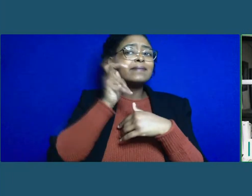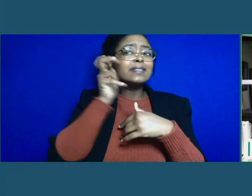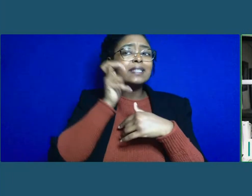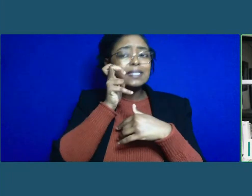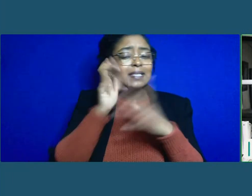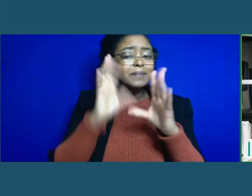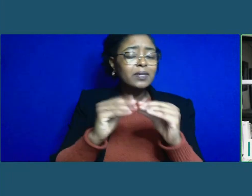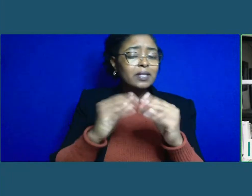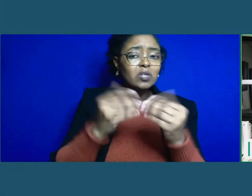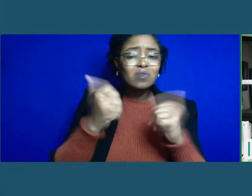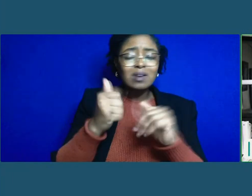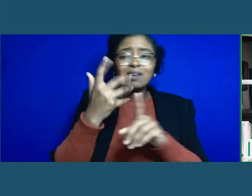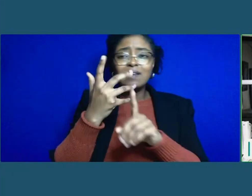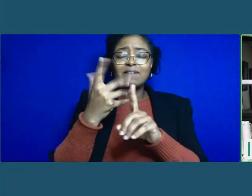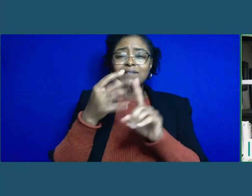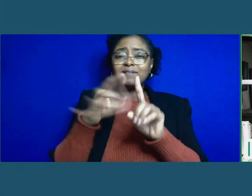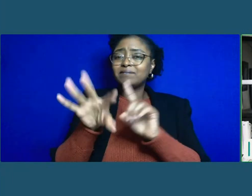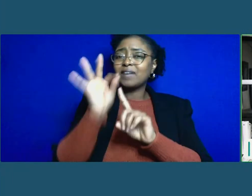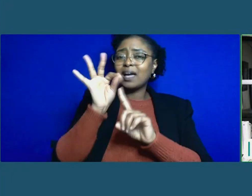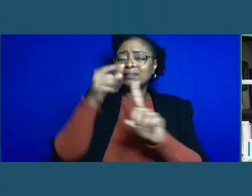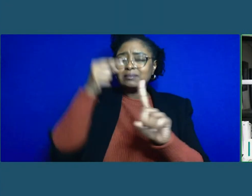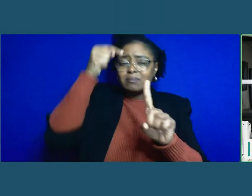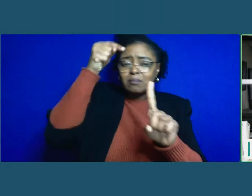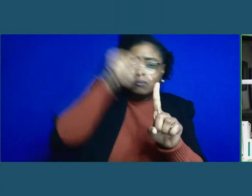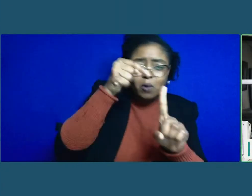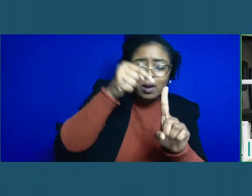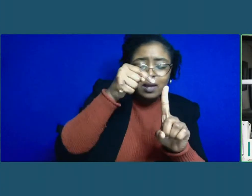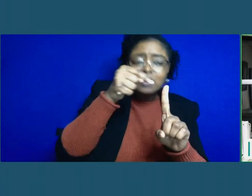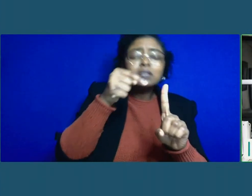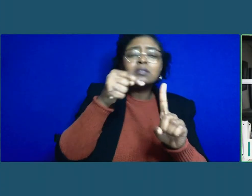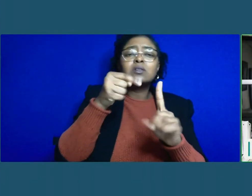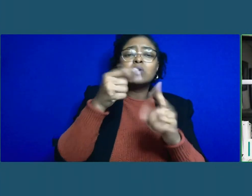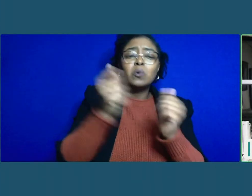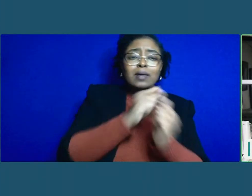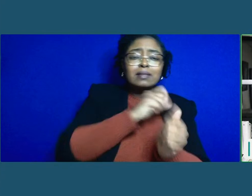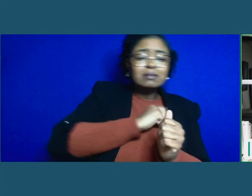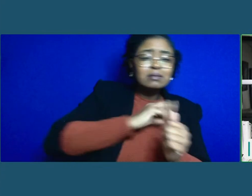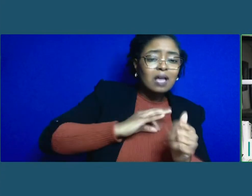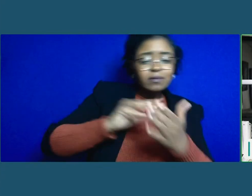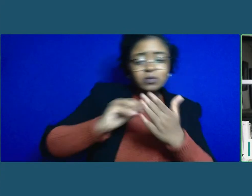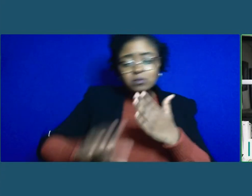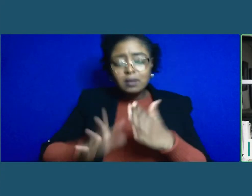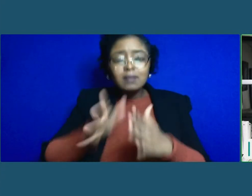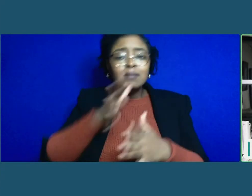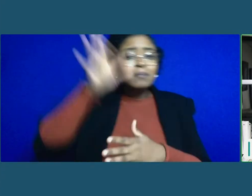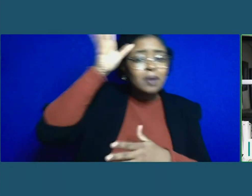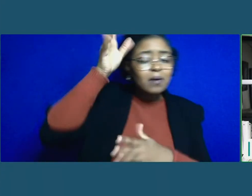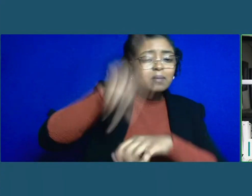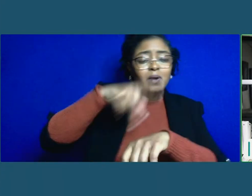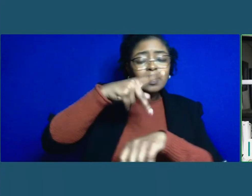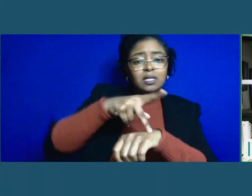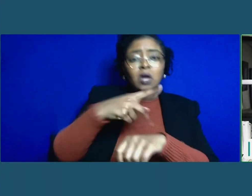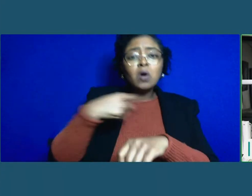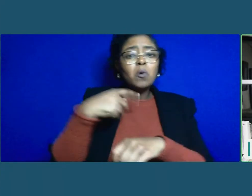out and done listening sessions and really trying to get to the root of thissu from the perspective of students. Um and